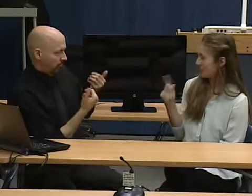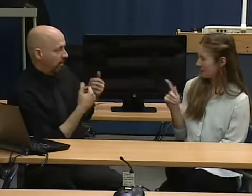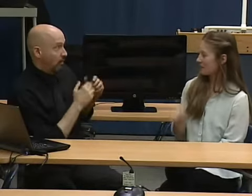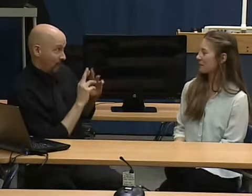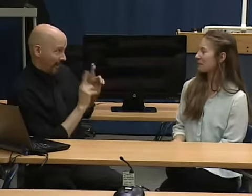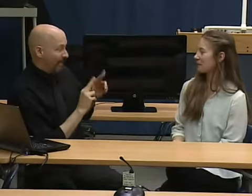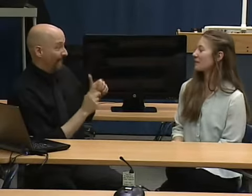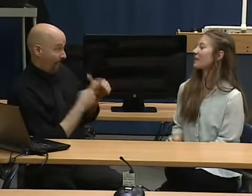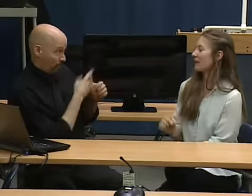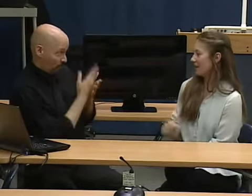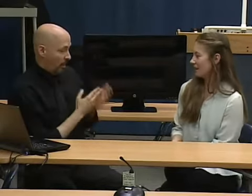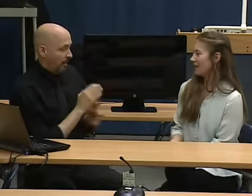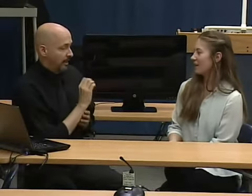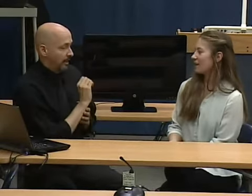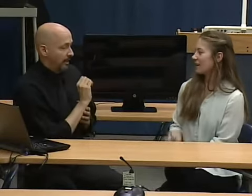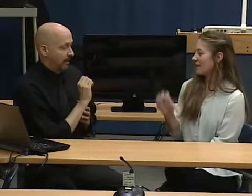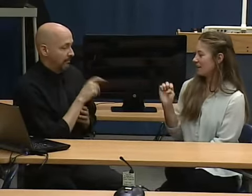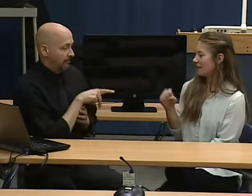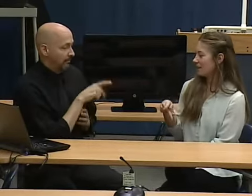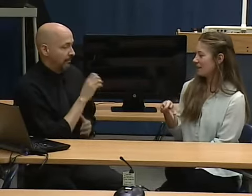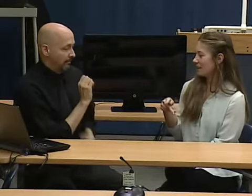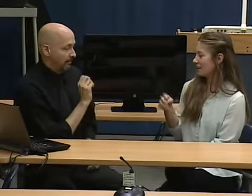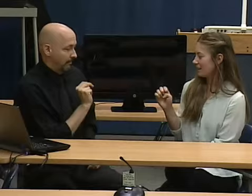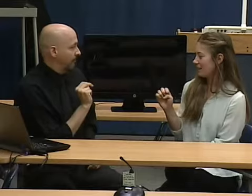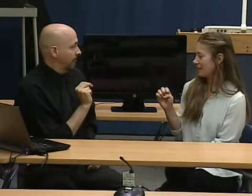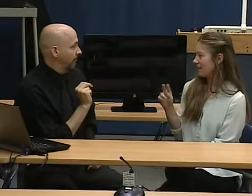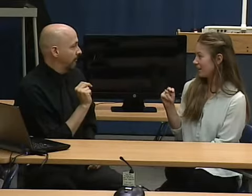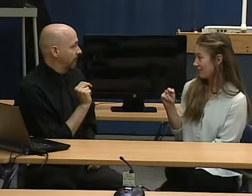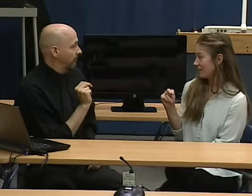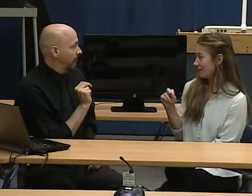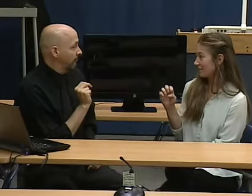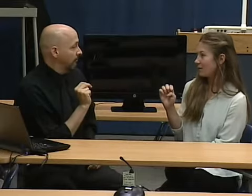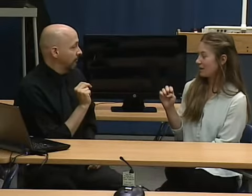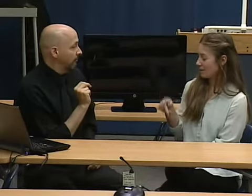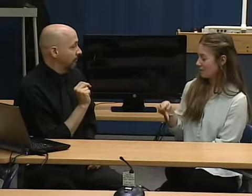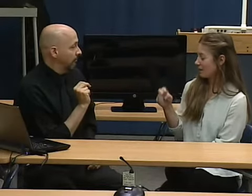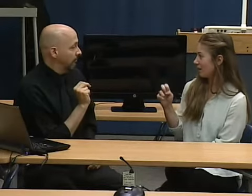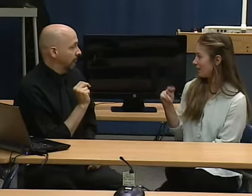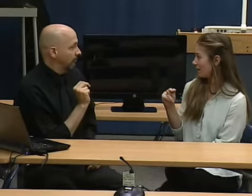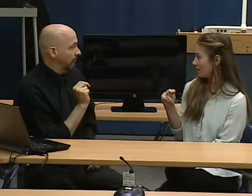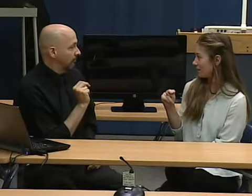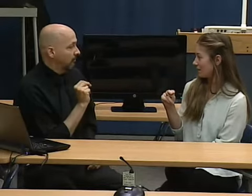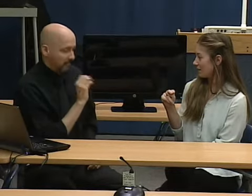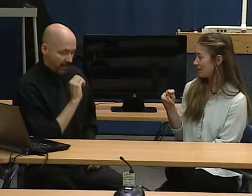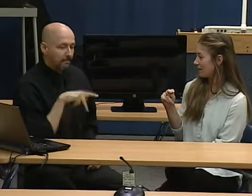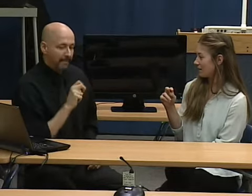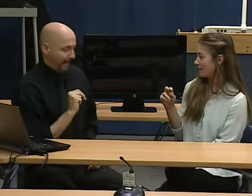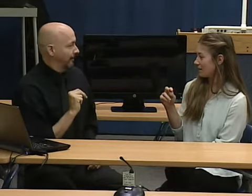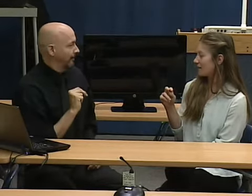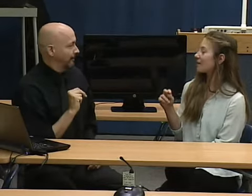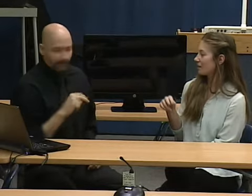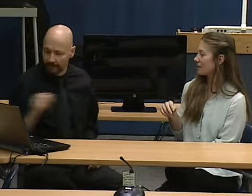Ready? First part: E-P-E-N E-P-E-N? Yup. E-P-E-N.